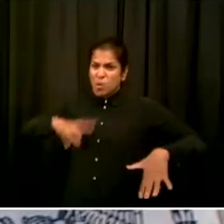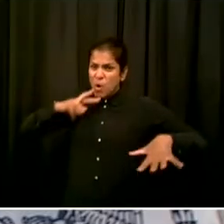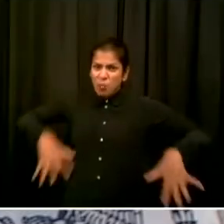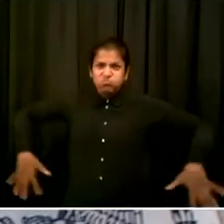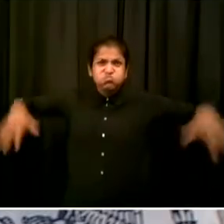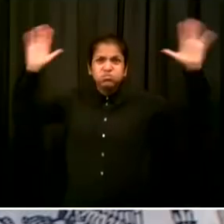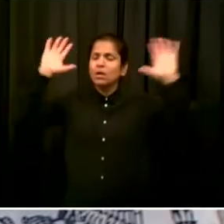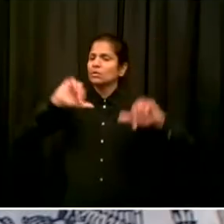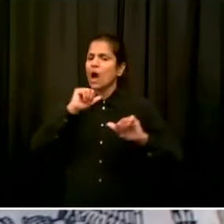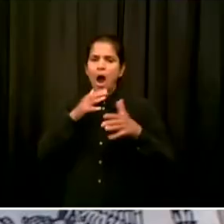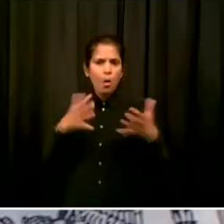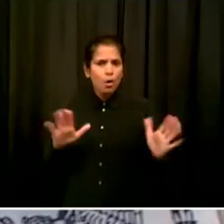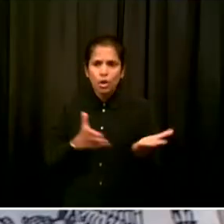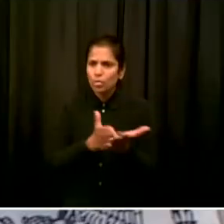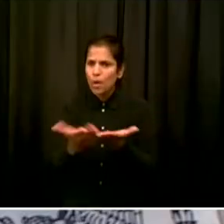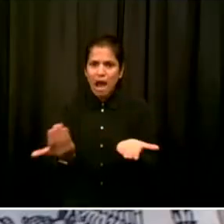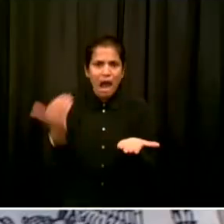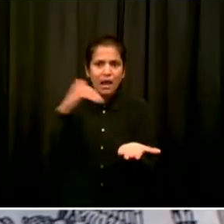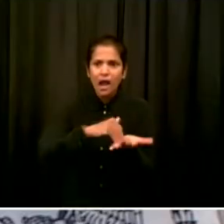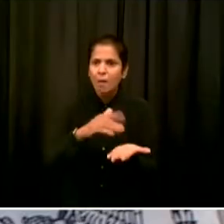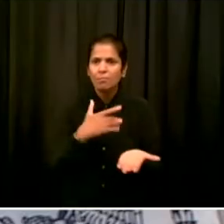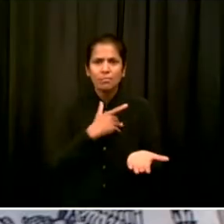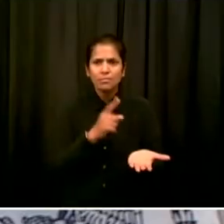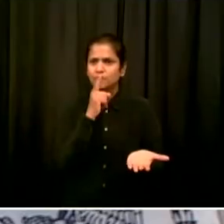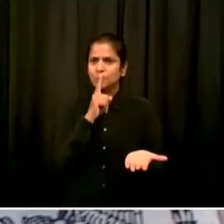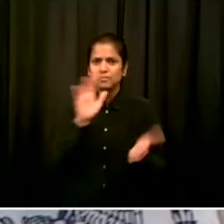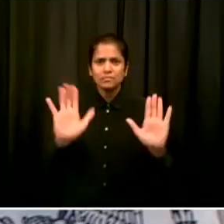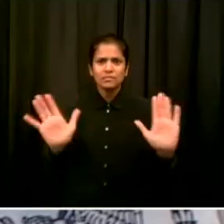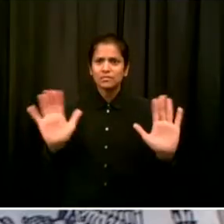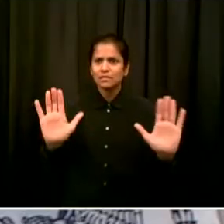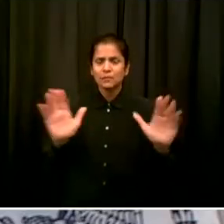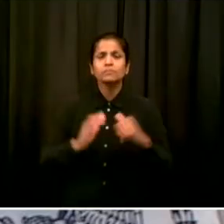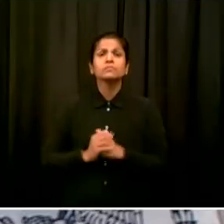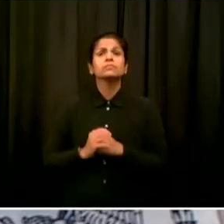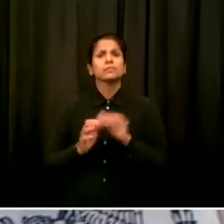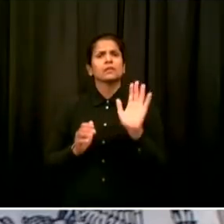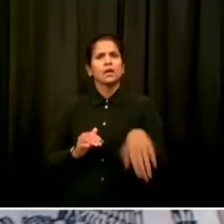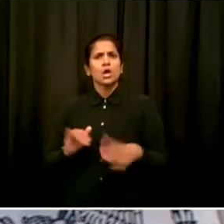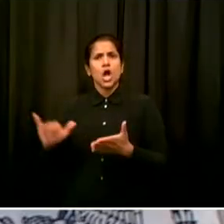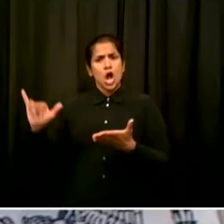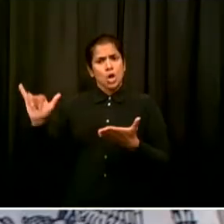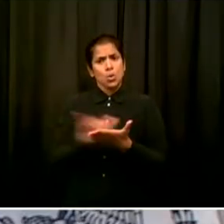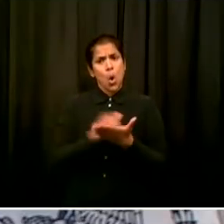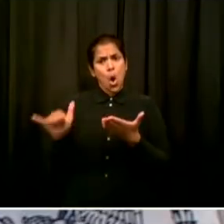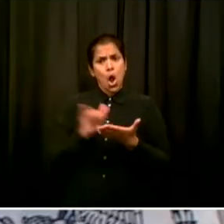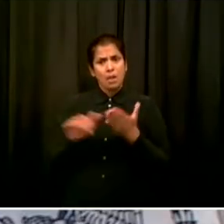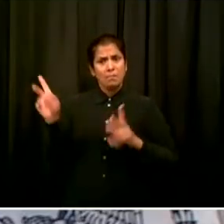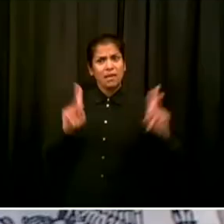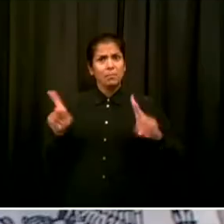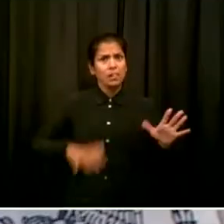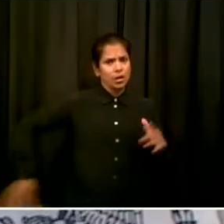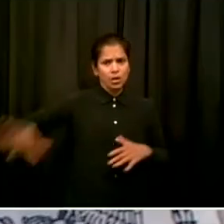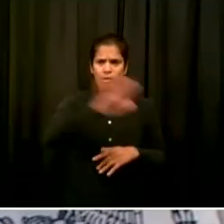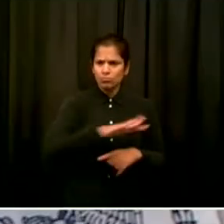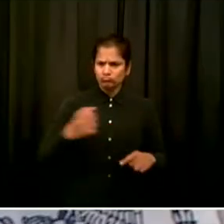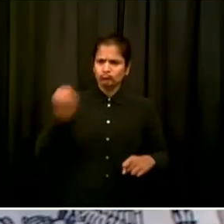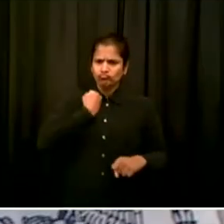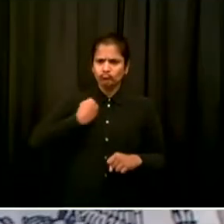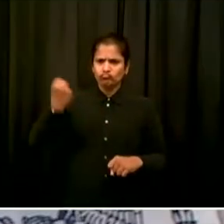YORK CITY. WE EXPERIENCED IT, WE LIVED I T. WE ARE NOT GOING TO IGNORE IT. AS NEW YORKERS